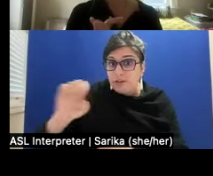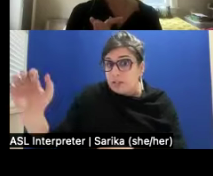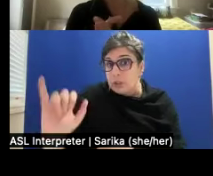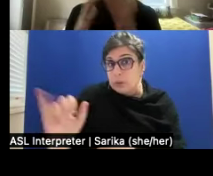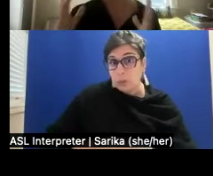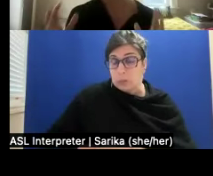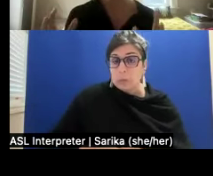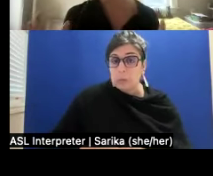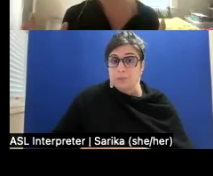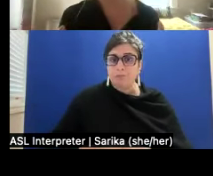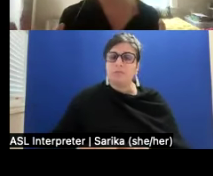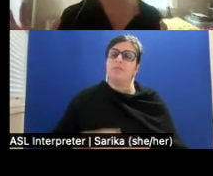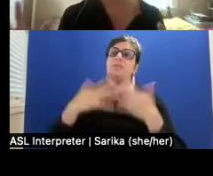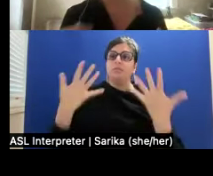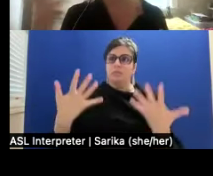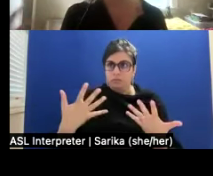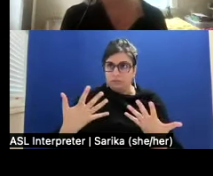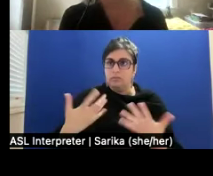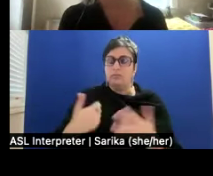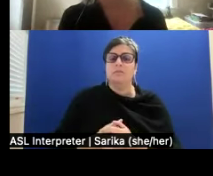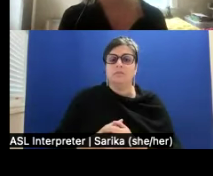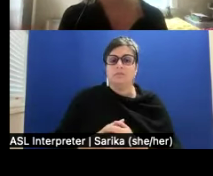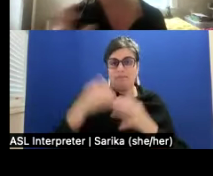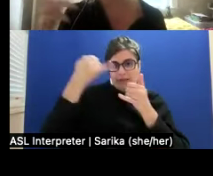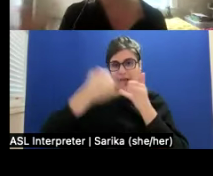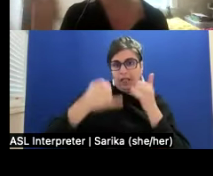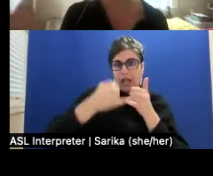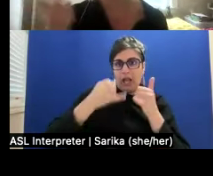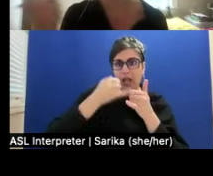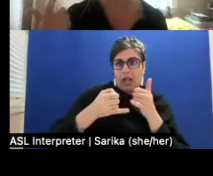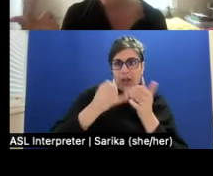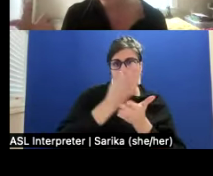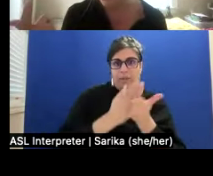So and then, in the last, the last part of the three,